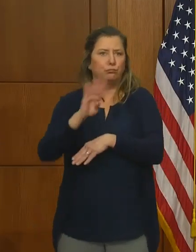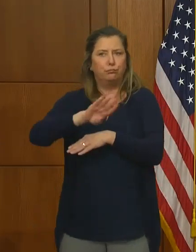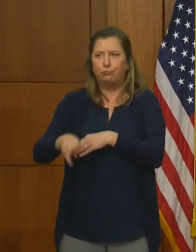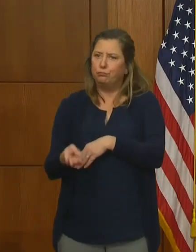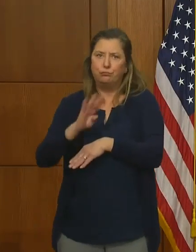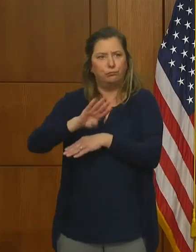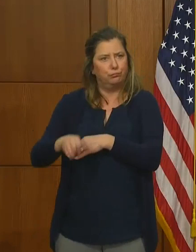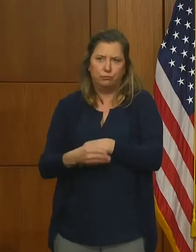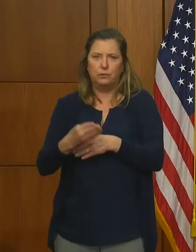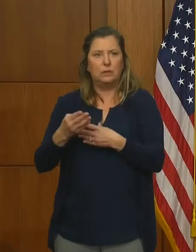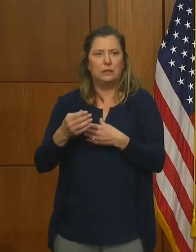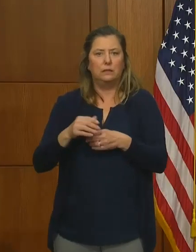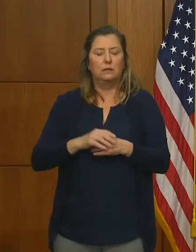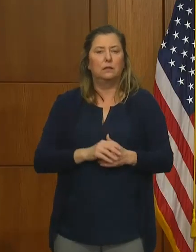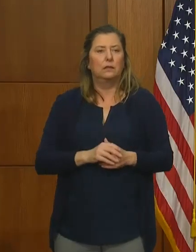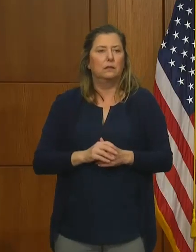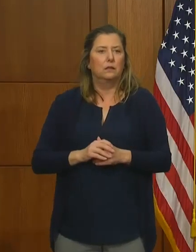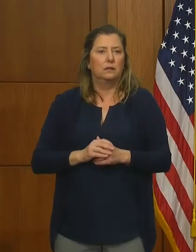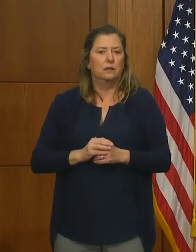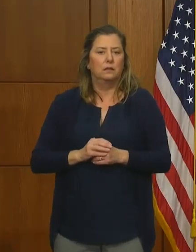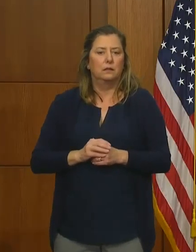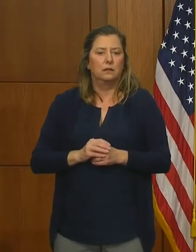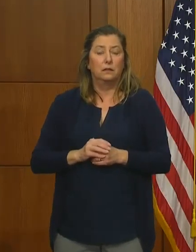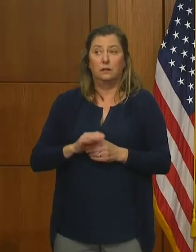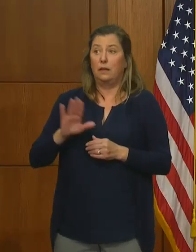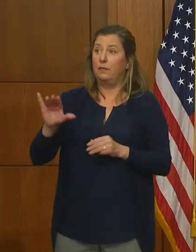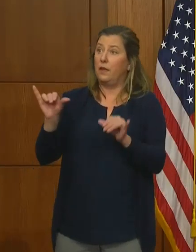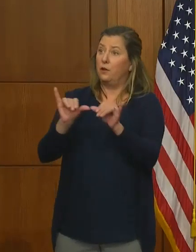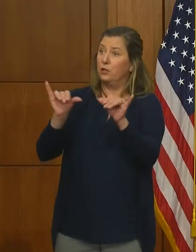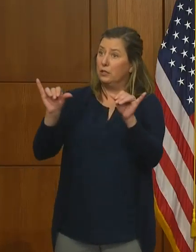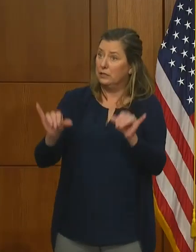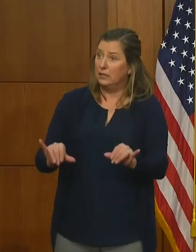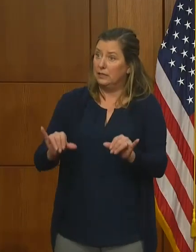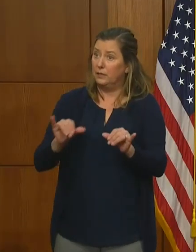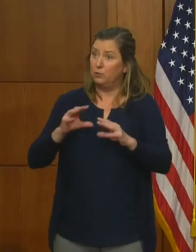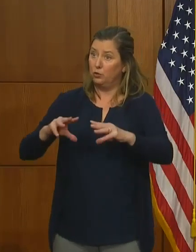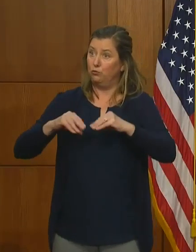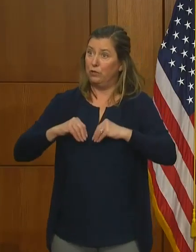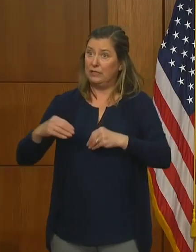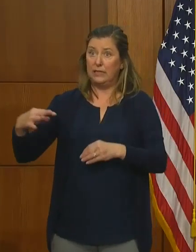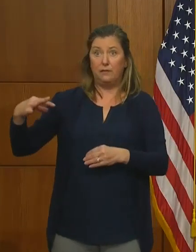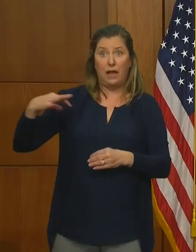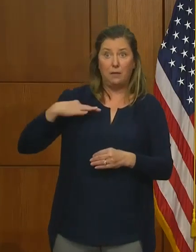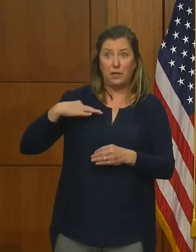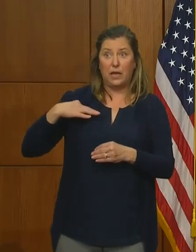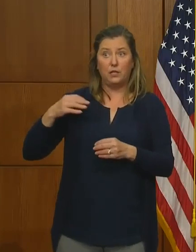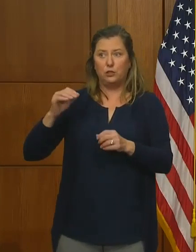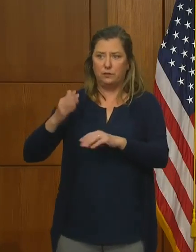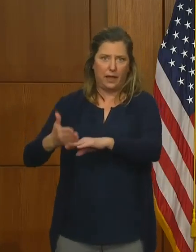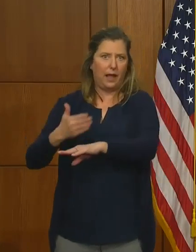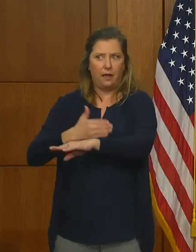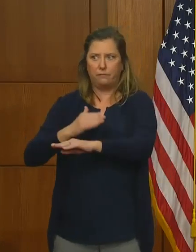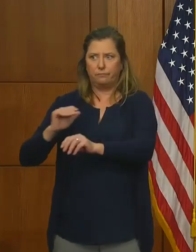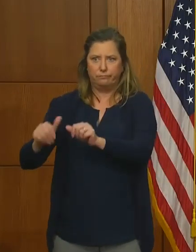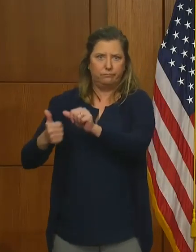C. HAS LITERALLY BEEN WORKING AROUND THE CLOCK- THEY'VE UPDATED THEIR- OUR SYSTEM THAT